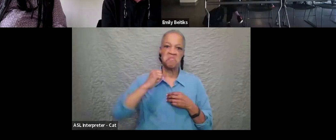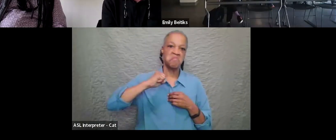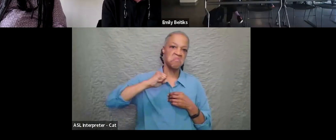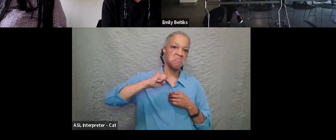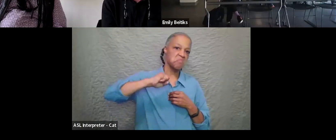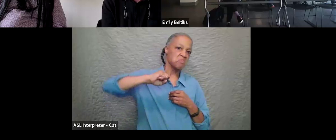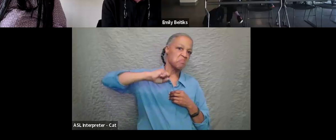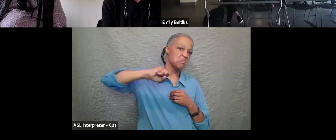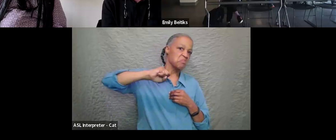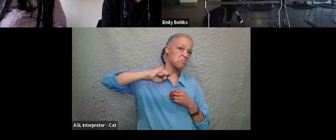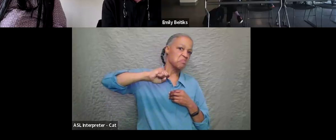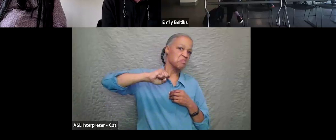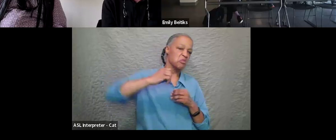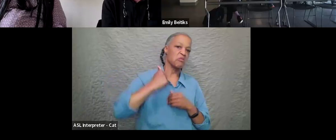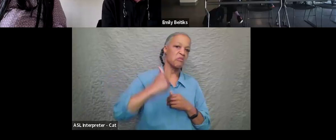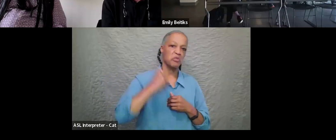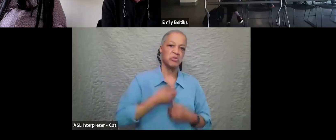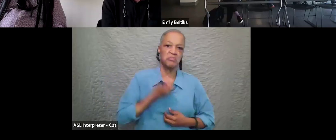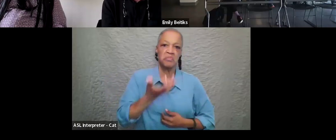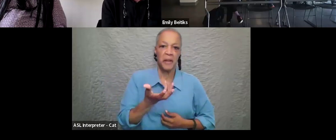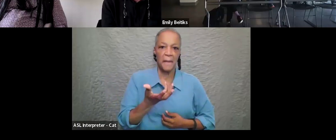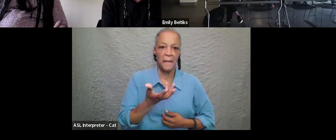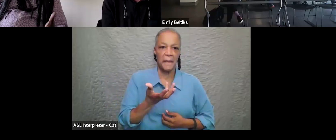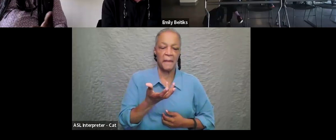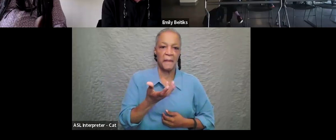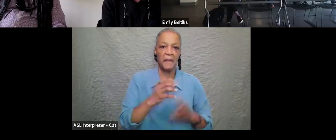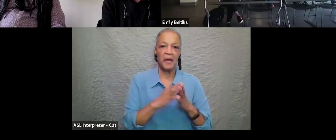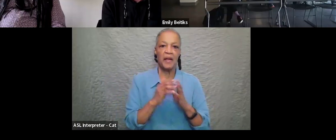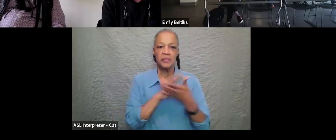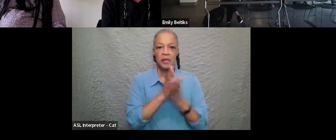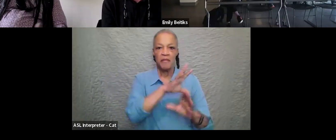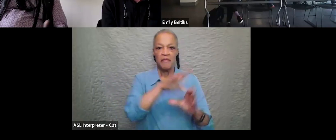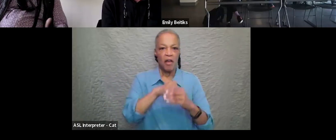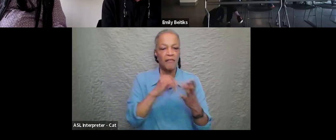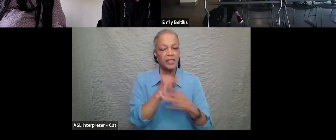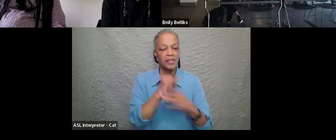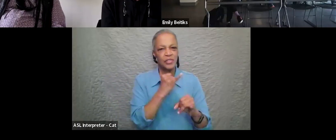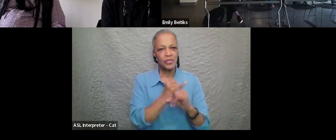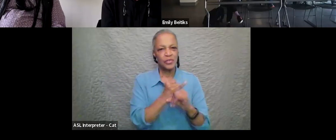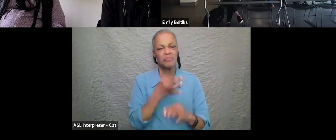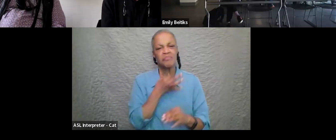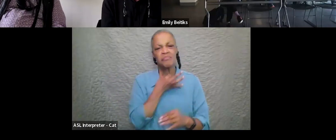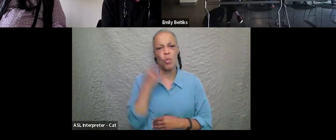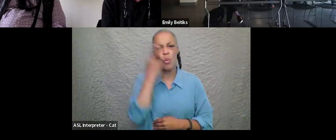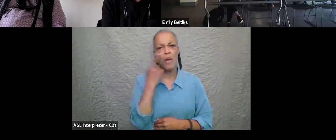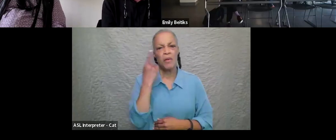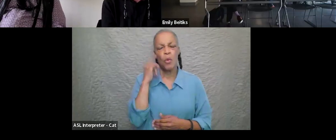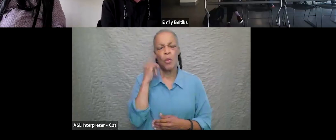to speak out the further they ascended in those institutions. And so I wonder, what do you think about that?